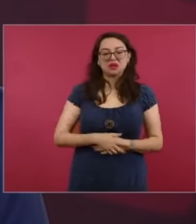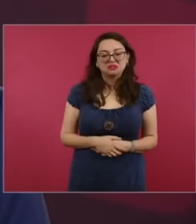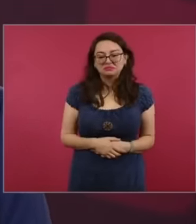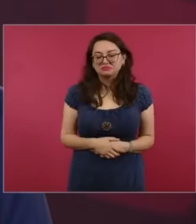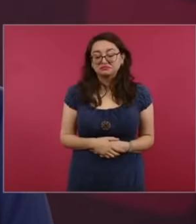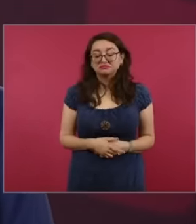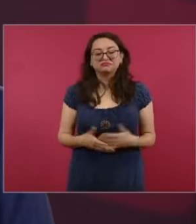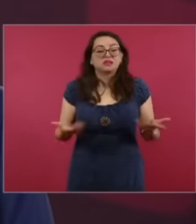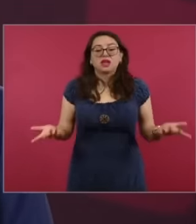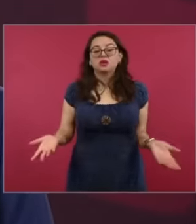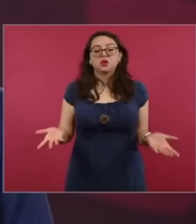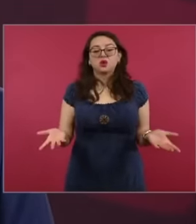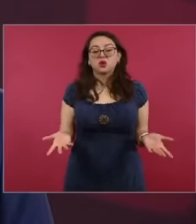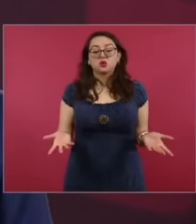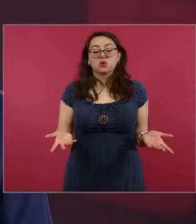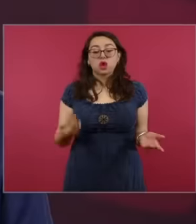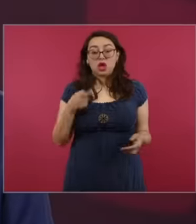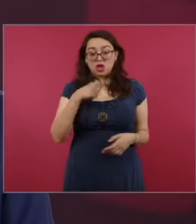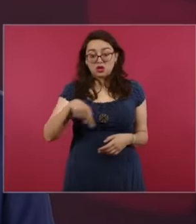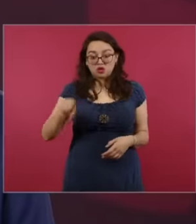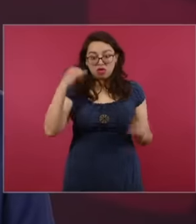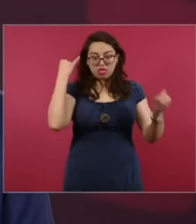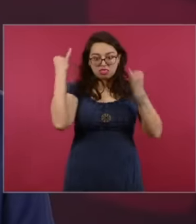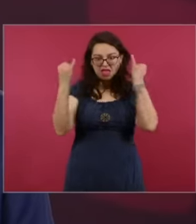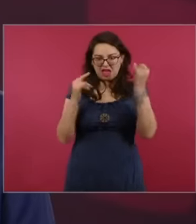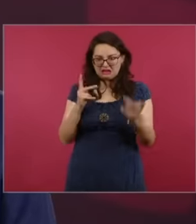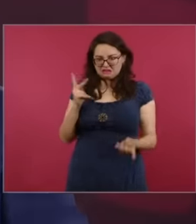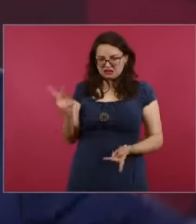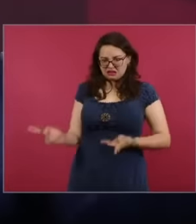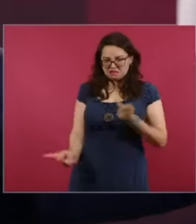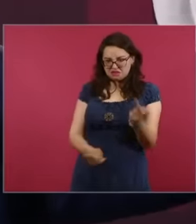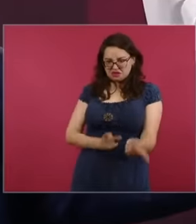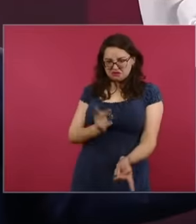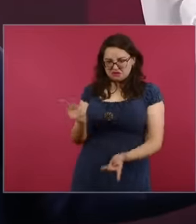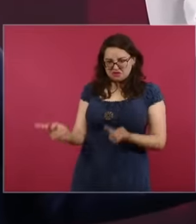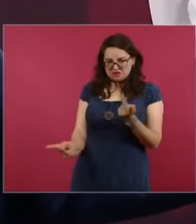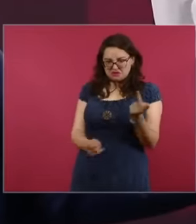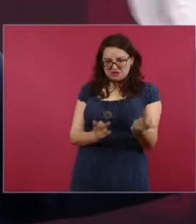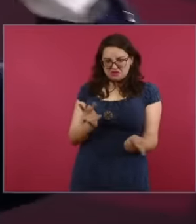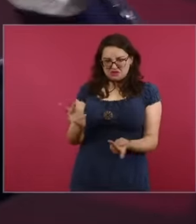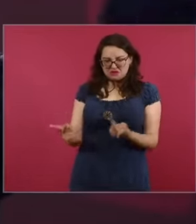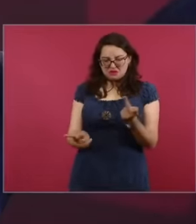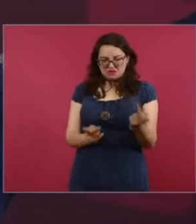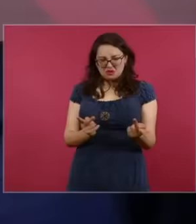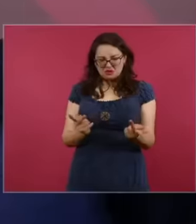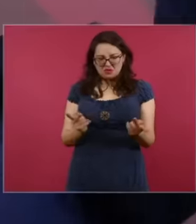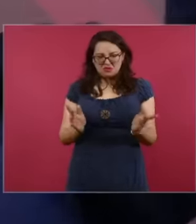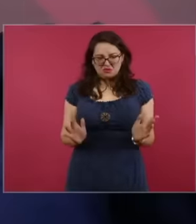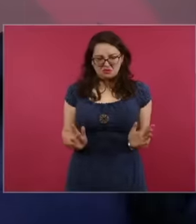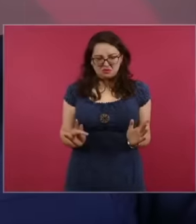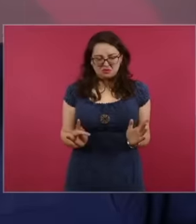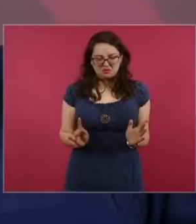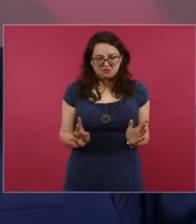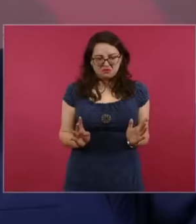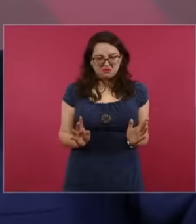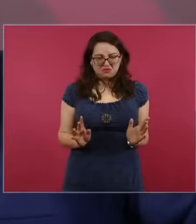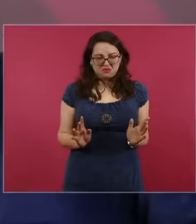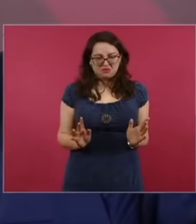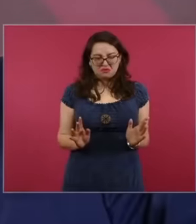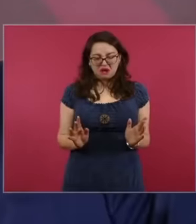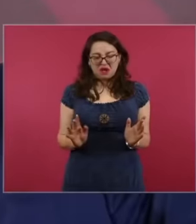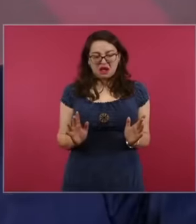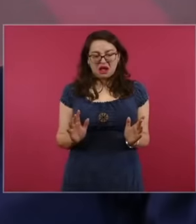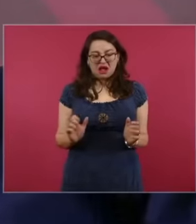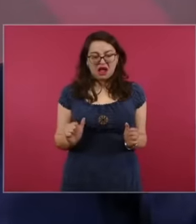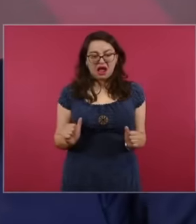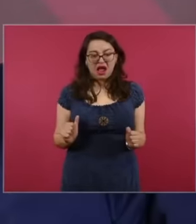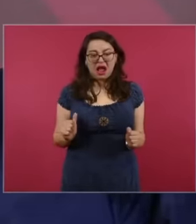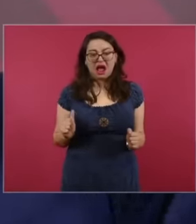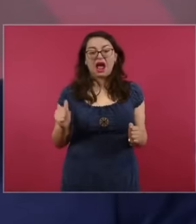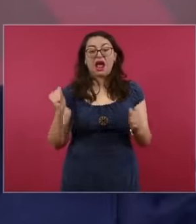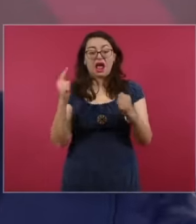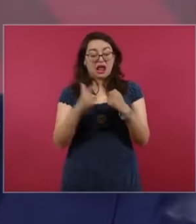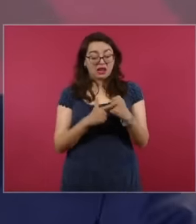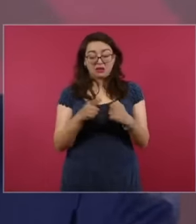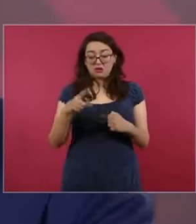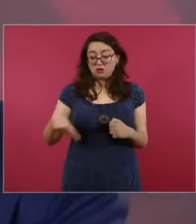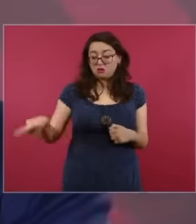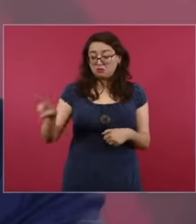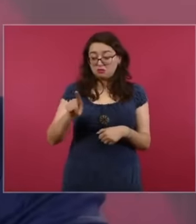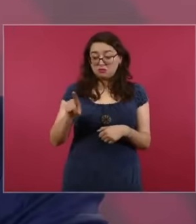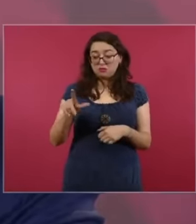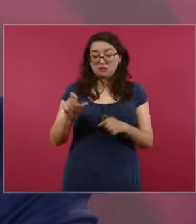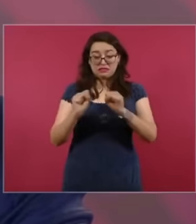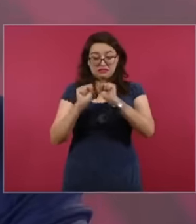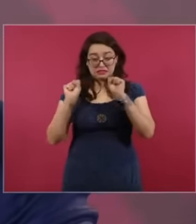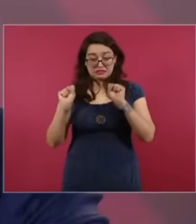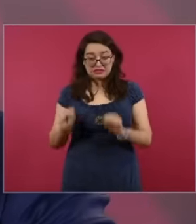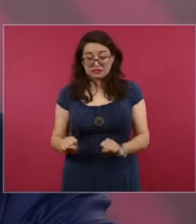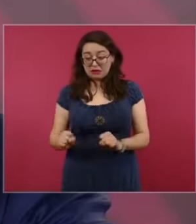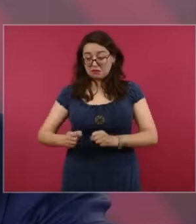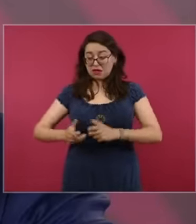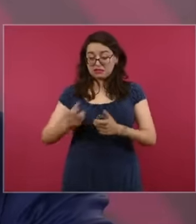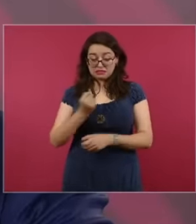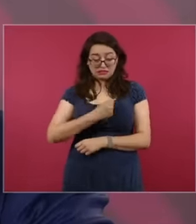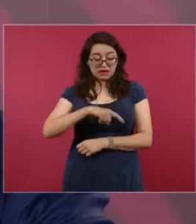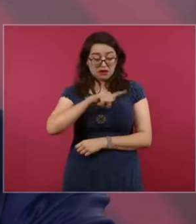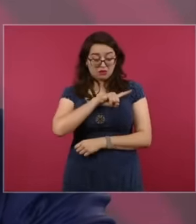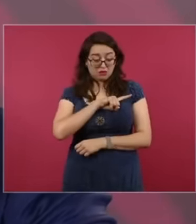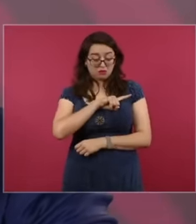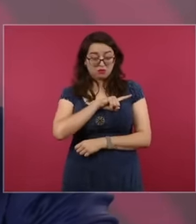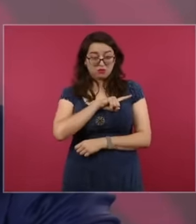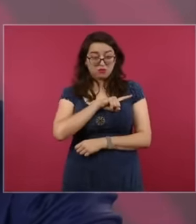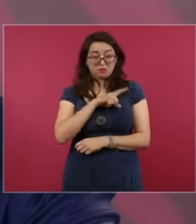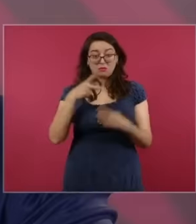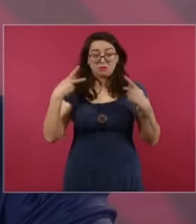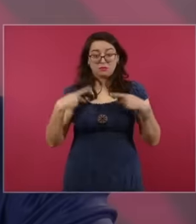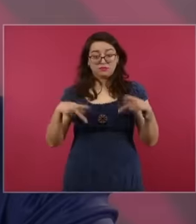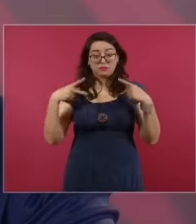leave it wrong, I'm not talking about the party. What has been done in the fight against